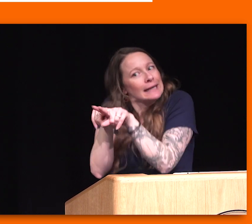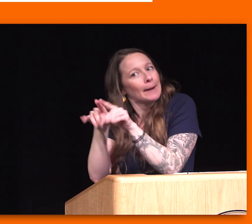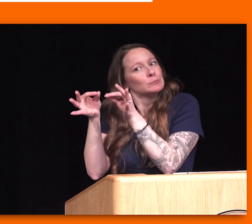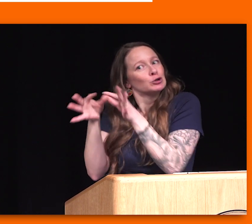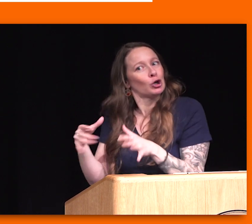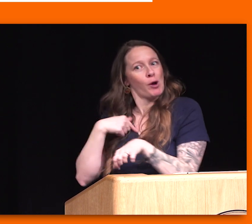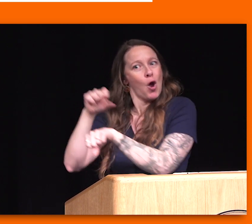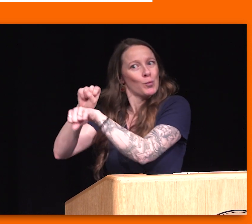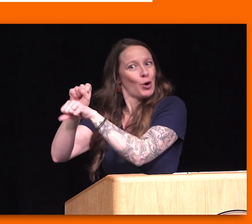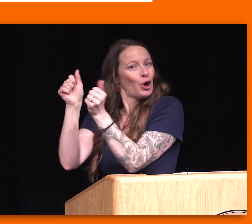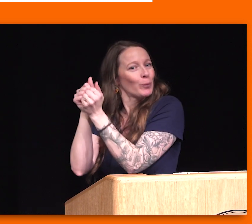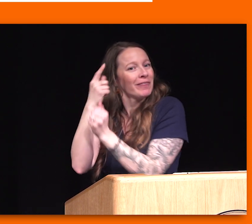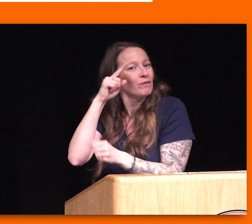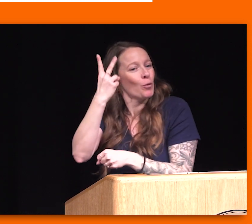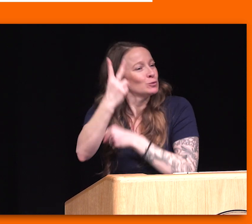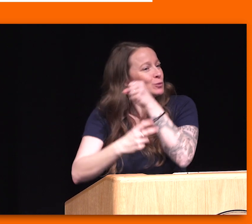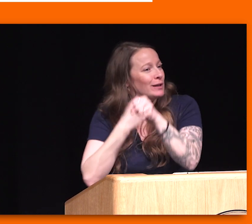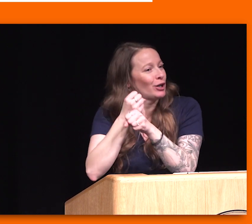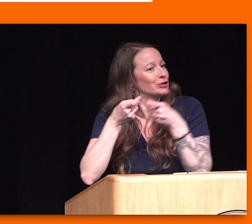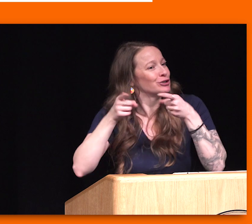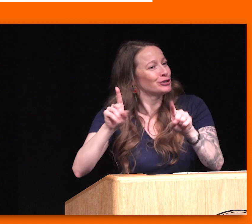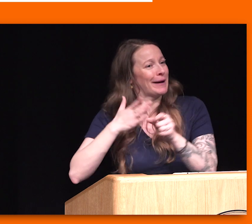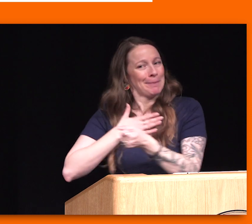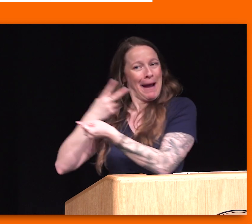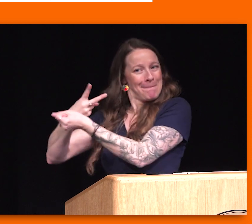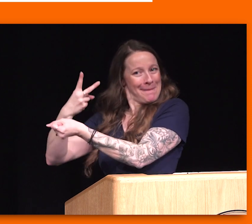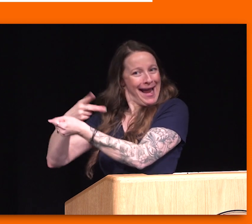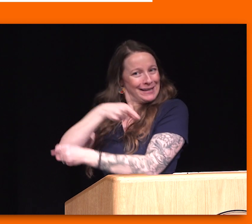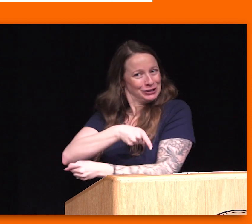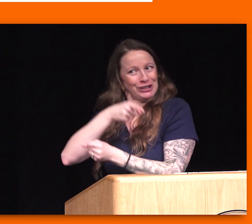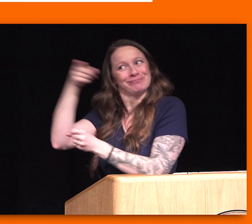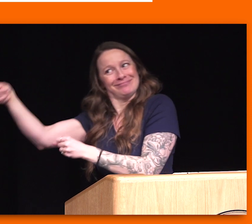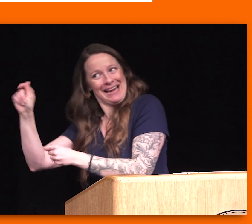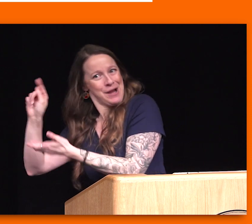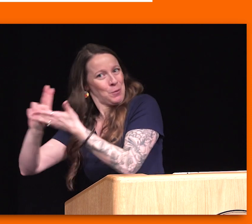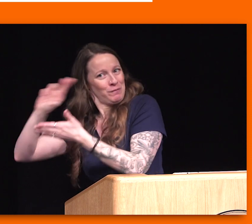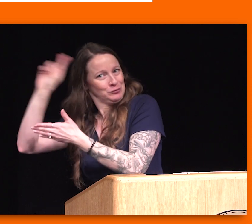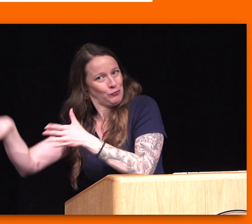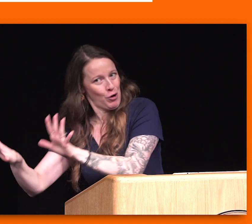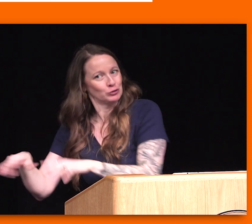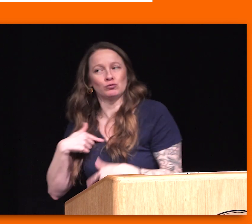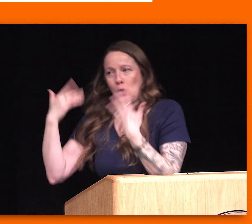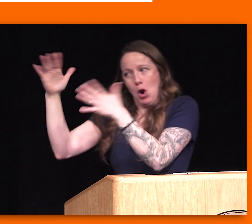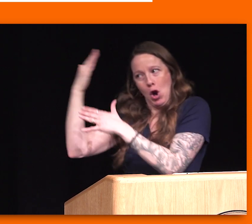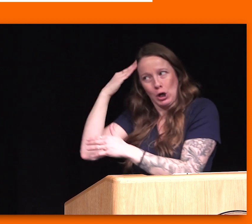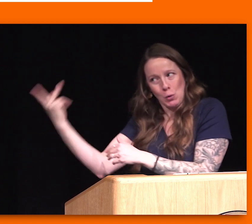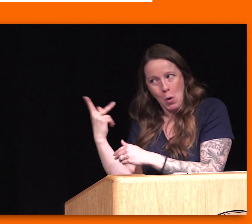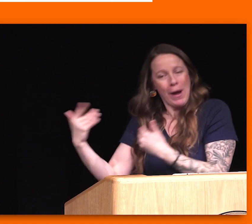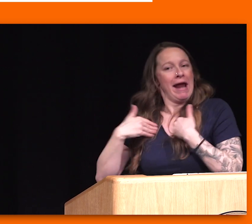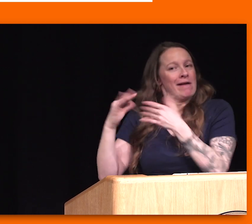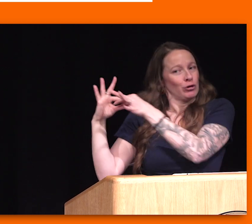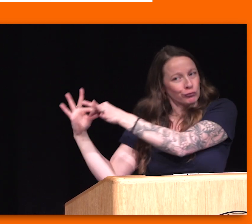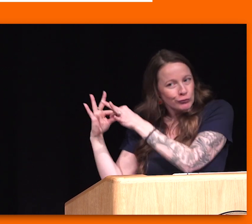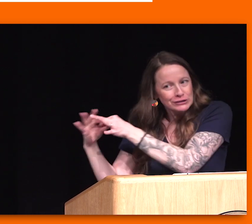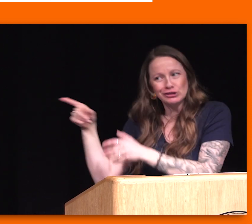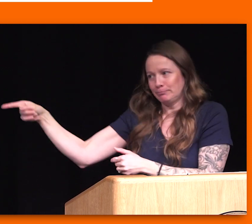about my interview skills, and I had the same interpreter who had been working with me for two years during my master's research at the University of Rochester.